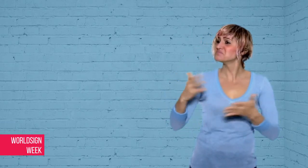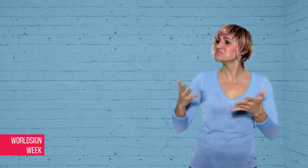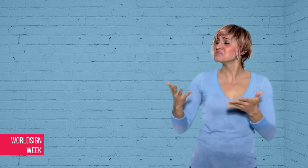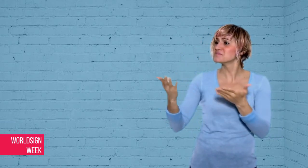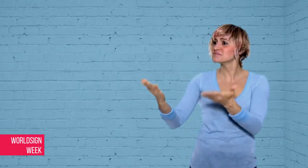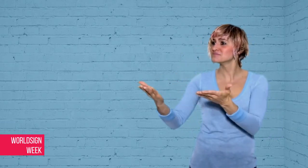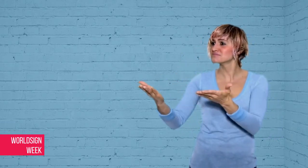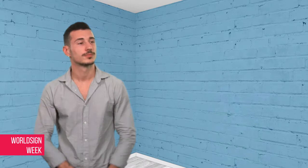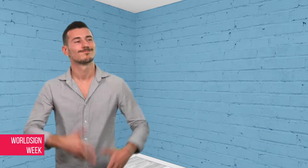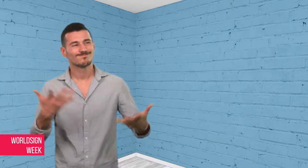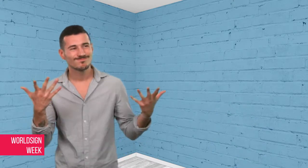ousted?